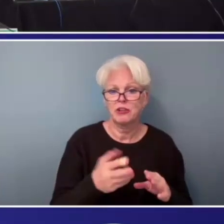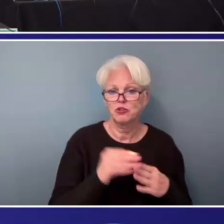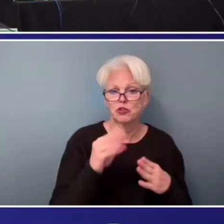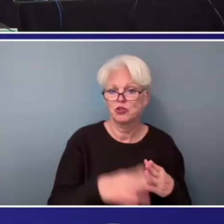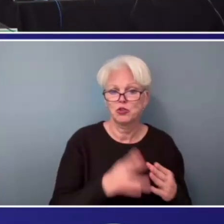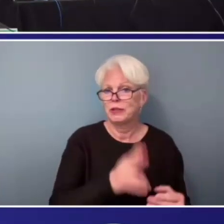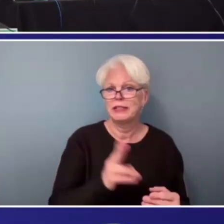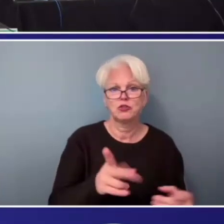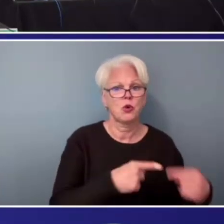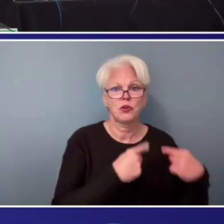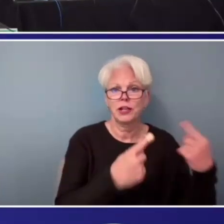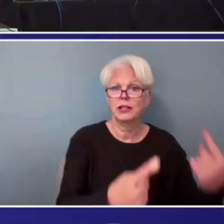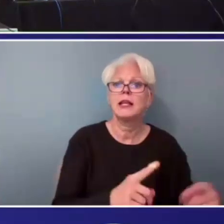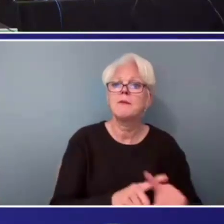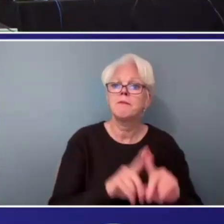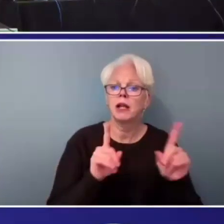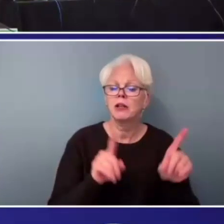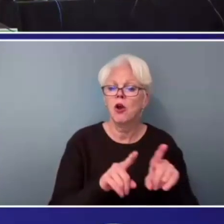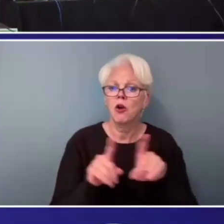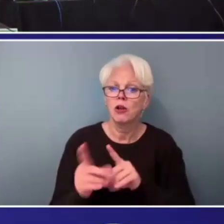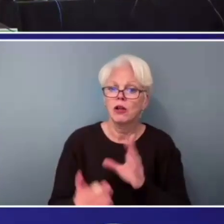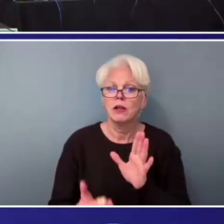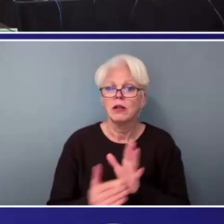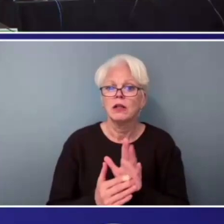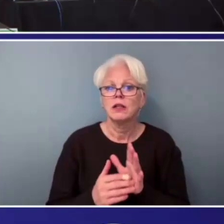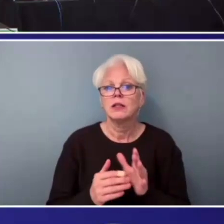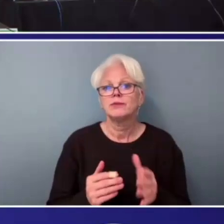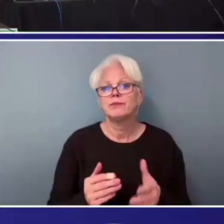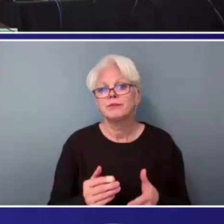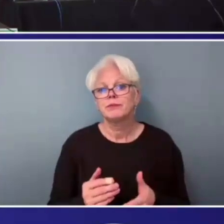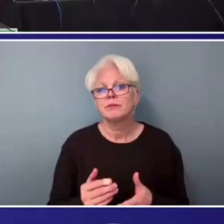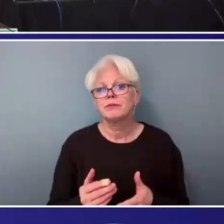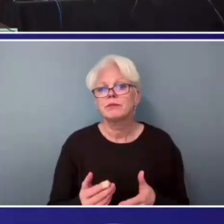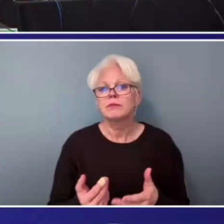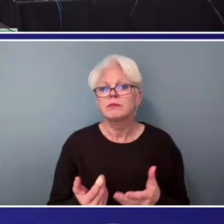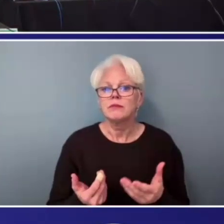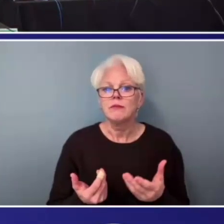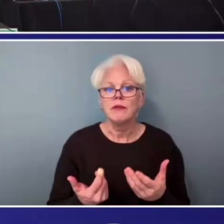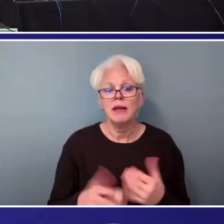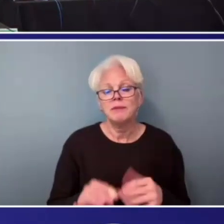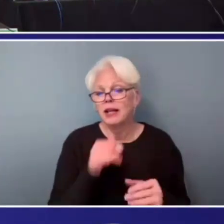But there's also -- and again, just not to beat a dead horse on the doctorate issue, there is,